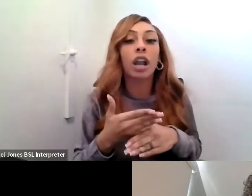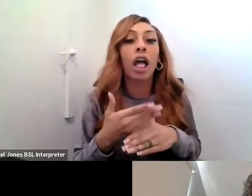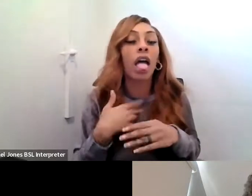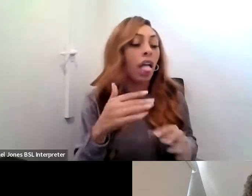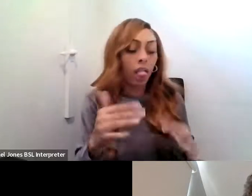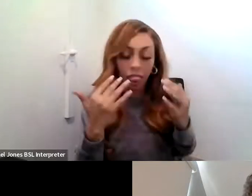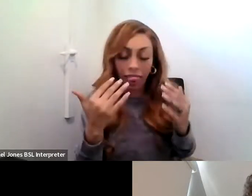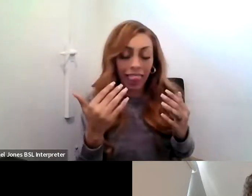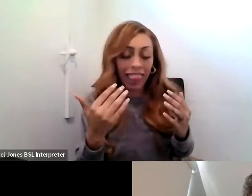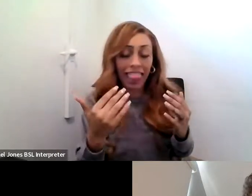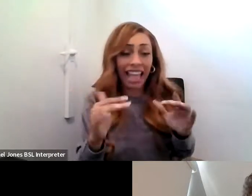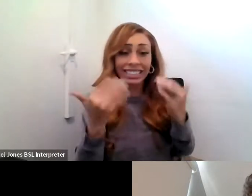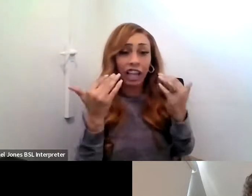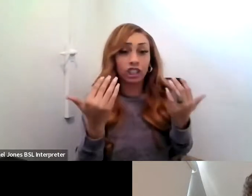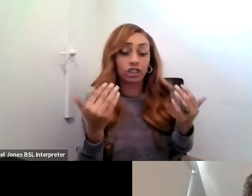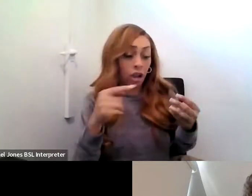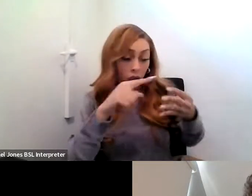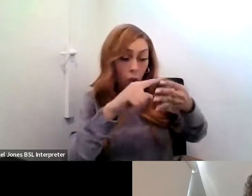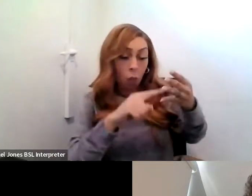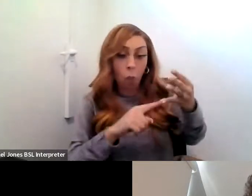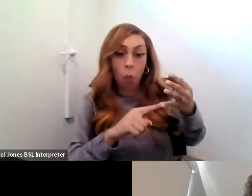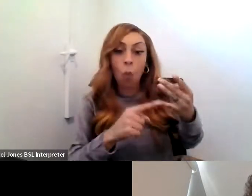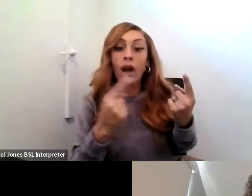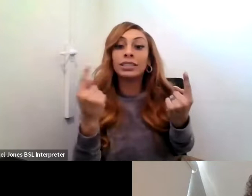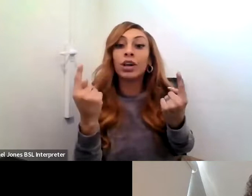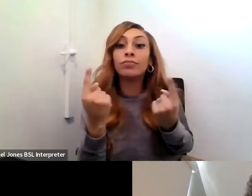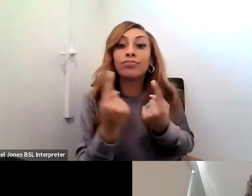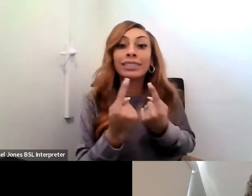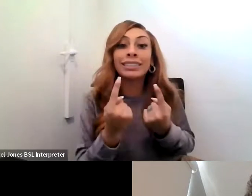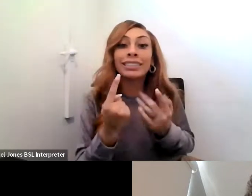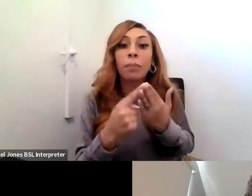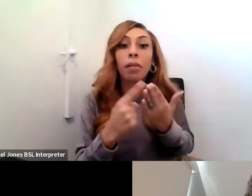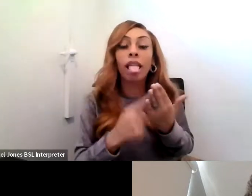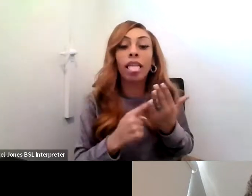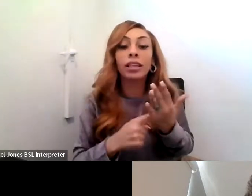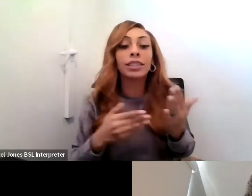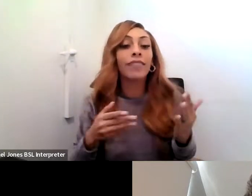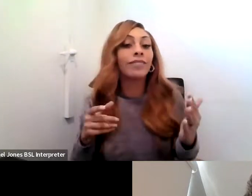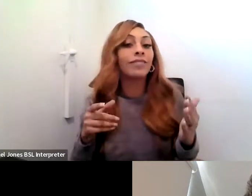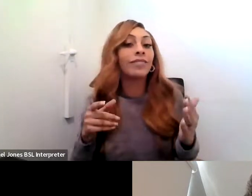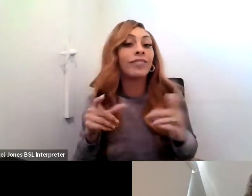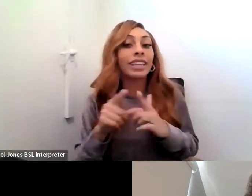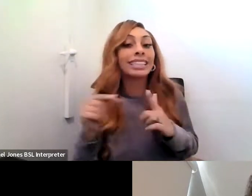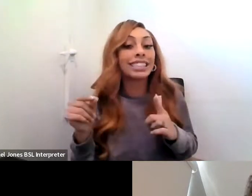Within all of these contexts, principles of digital accessibility suddenly become tangibly relevant